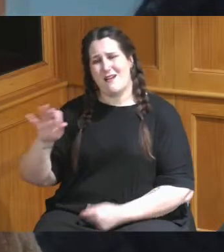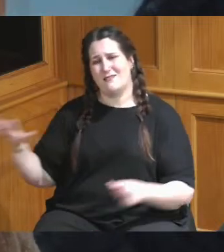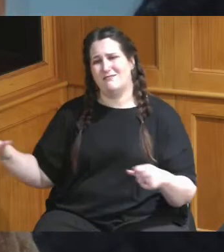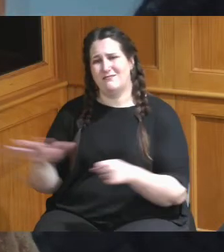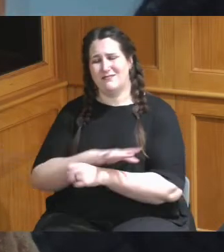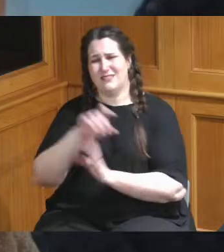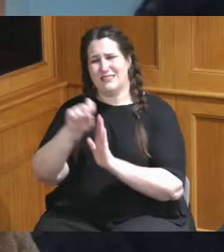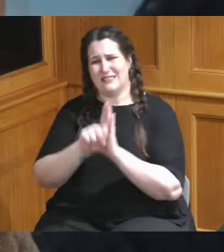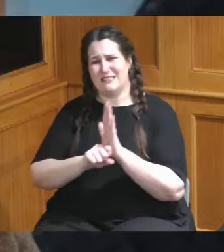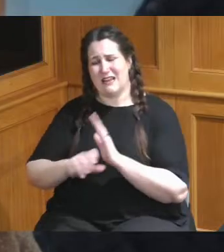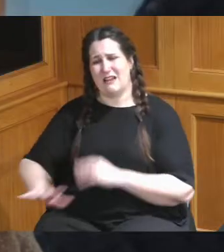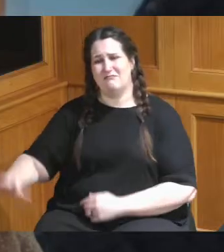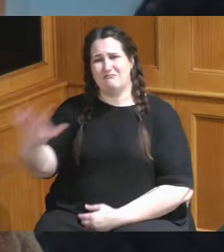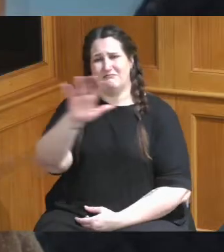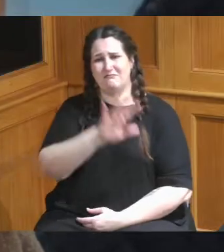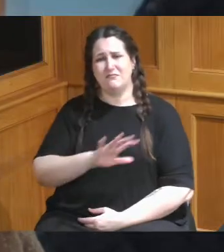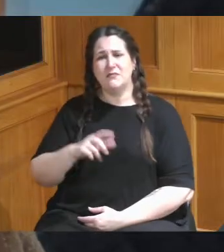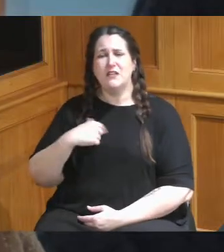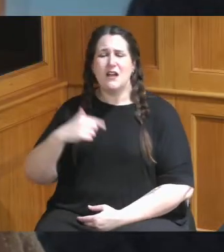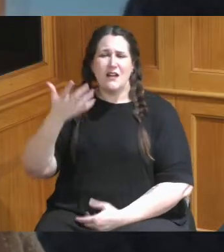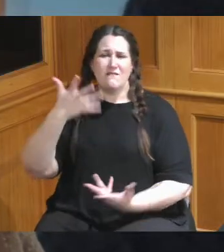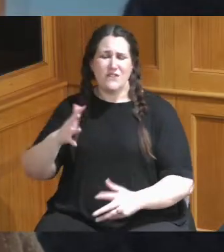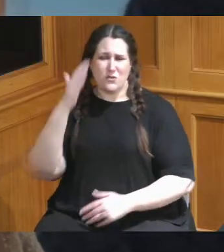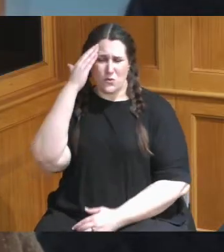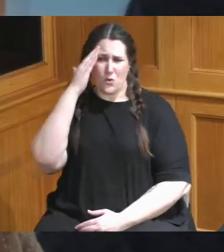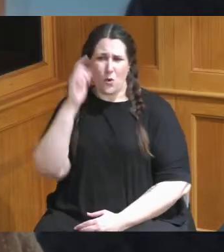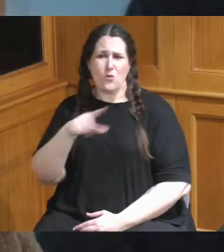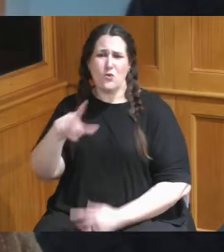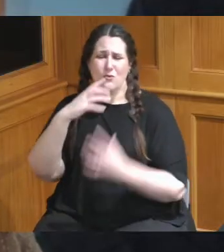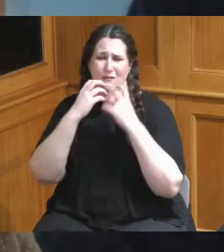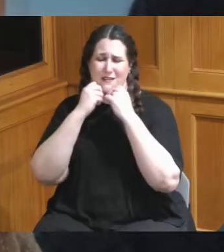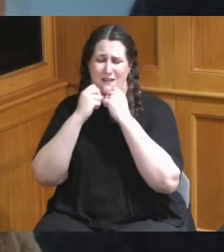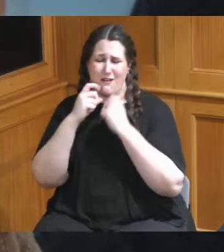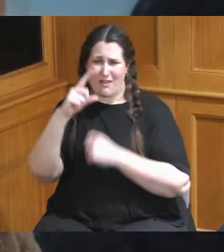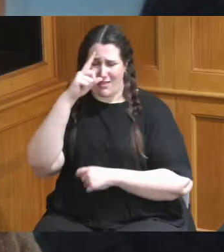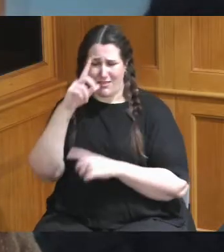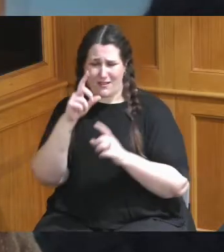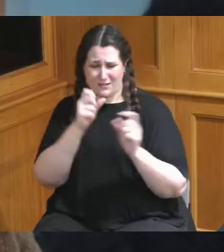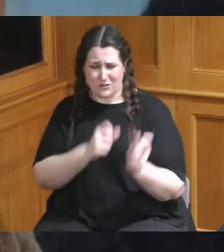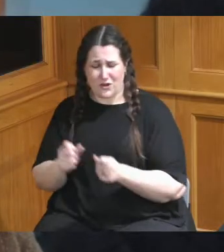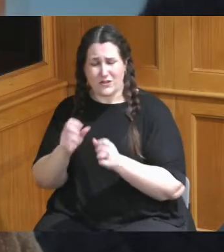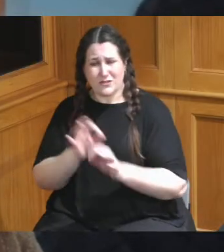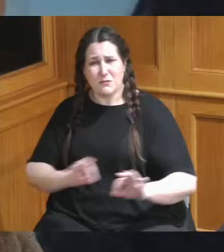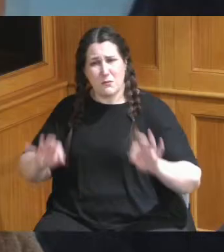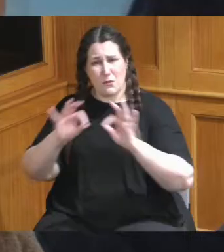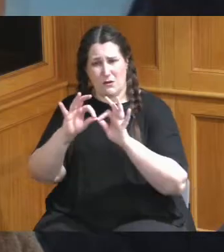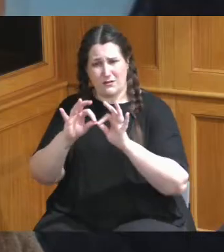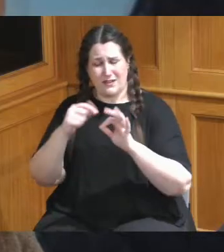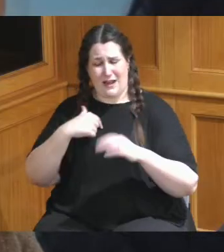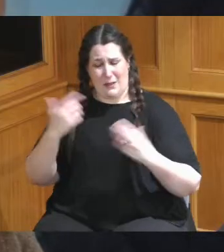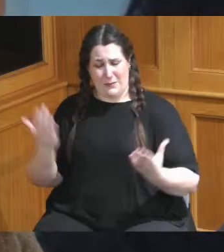deeply about gender-based violence prevention and intervention strategies. I'm here today because